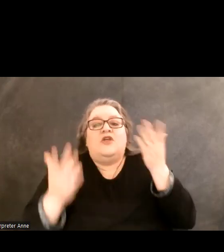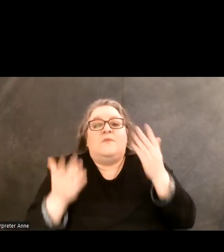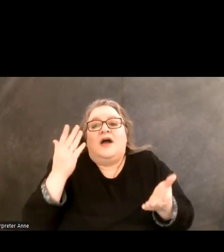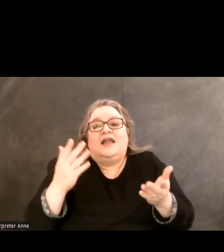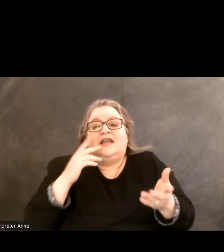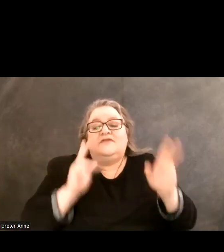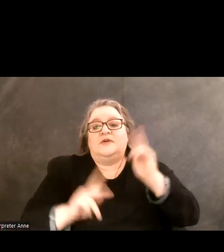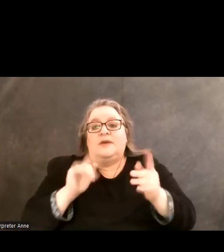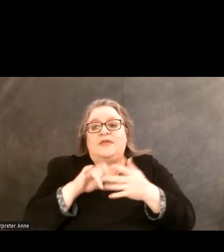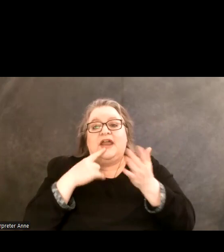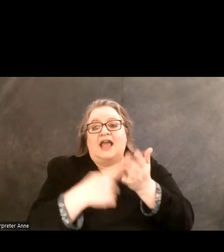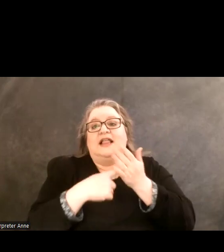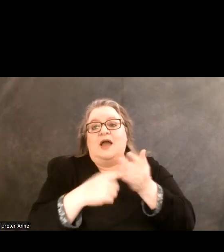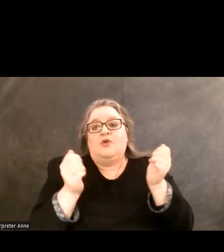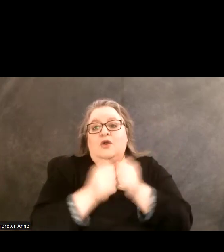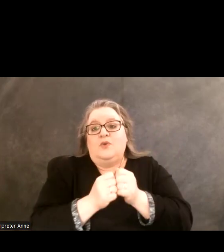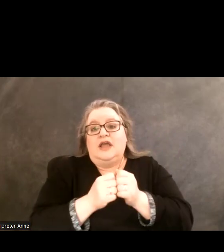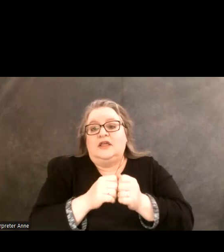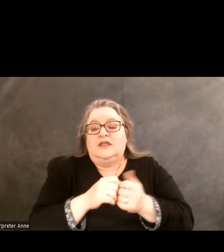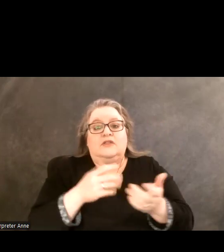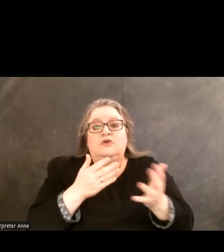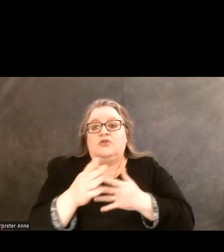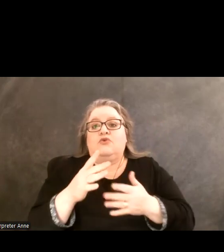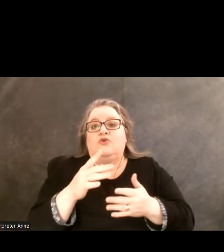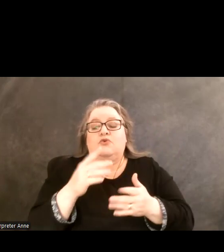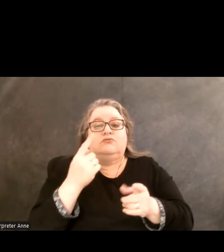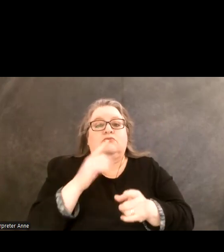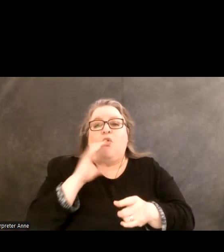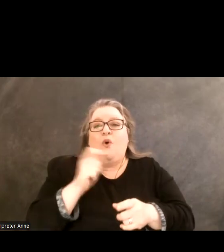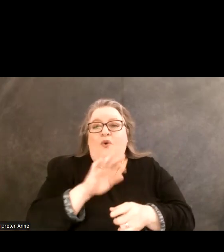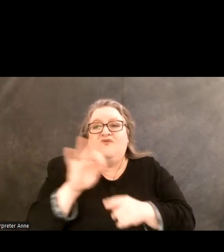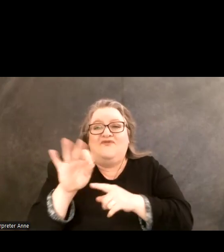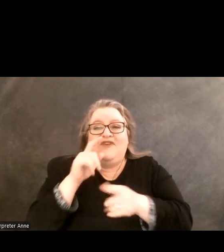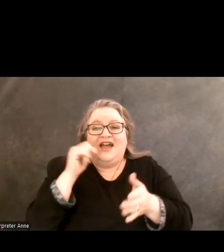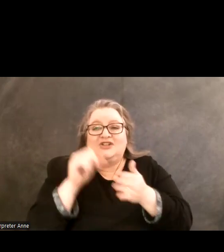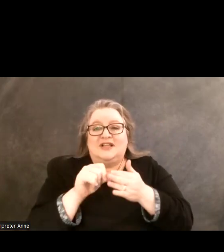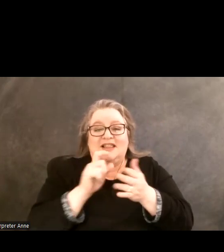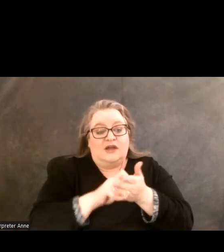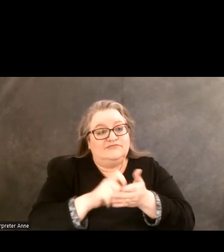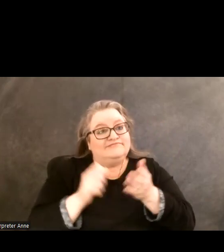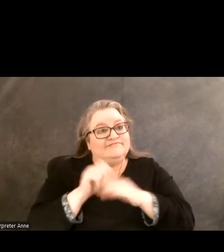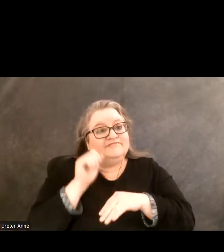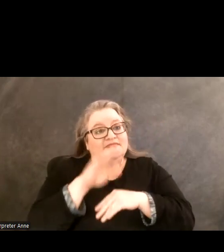who I'm collaborating with by old-fashioned letter writing at this point but it's still going to contribute to the overall